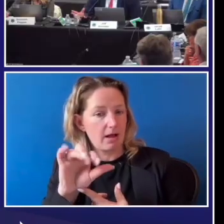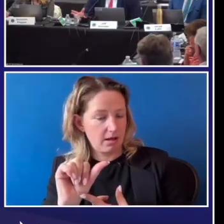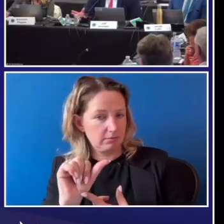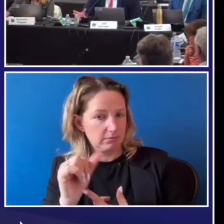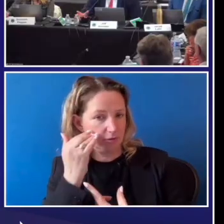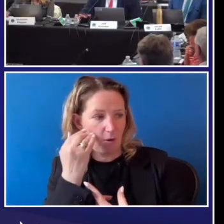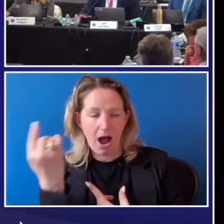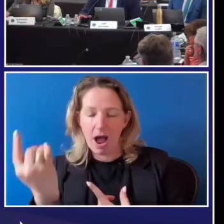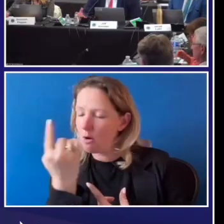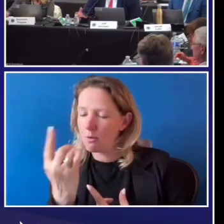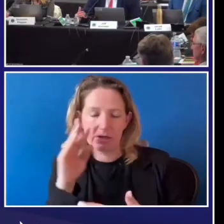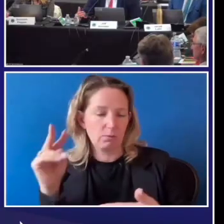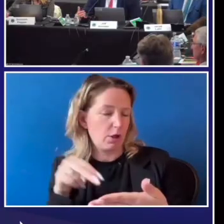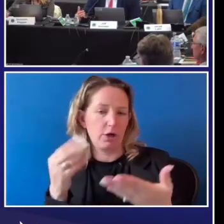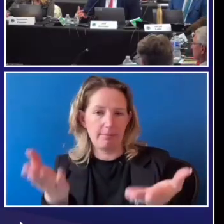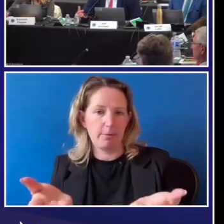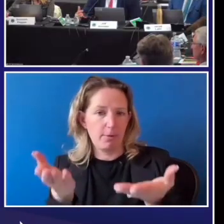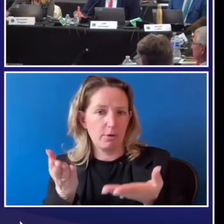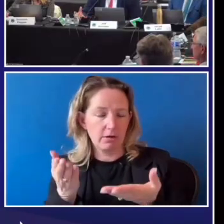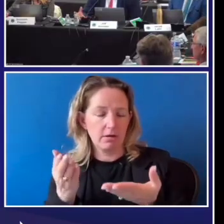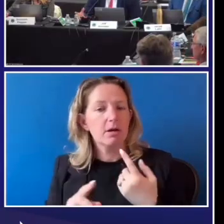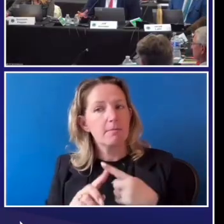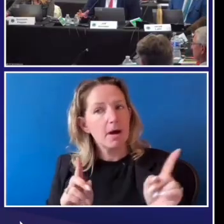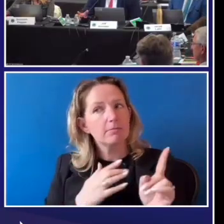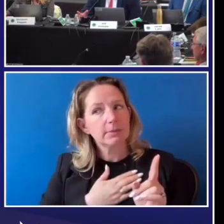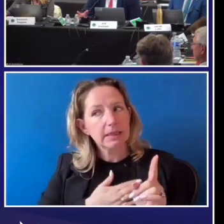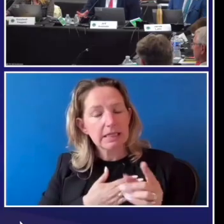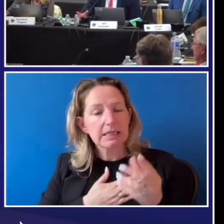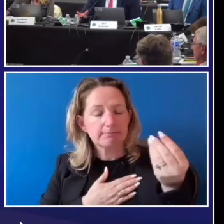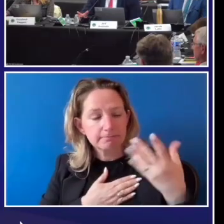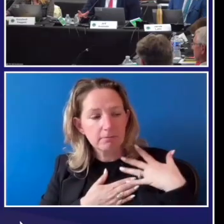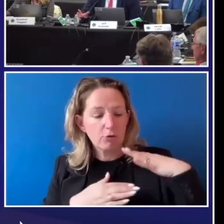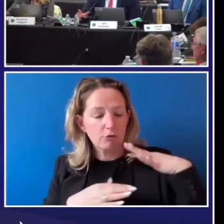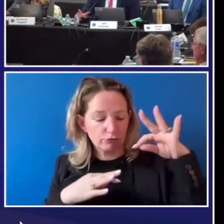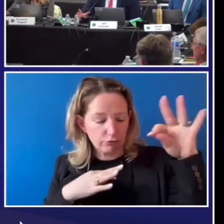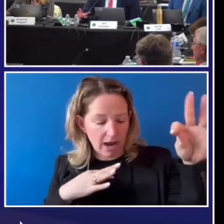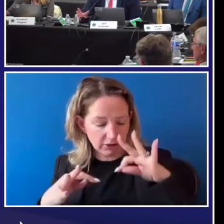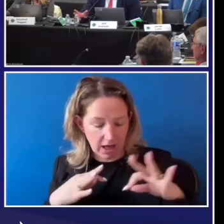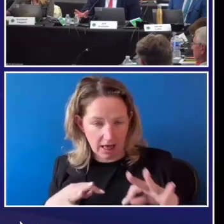Just please give us the rationale and particularly the legal rationale